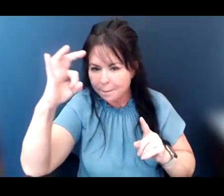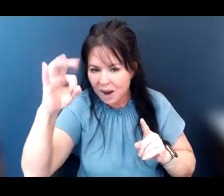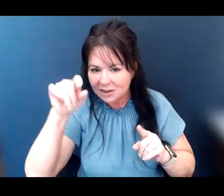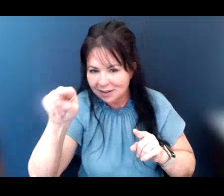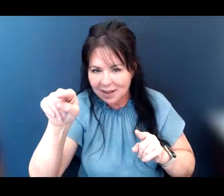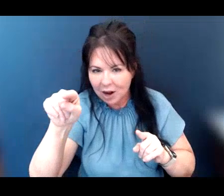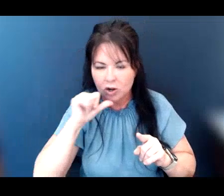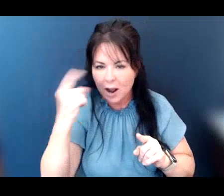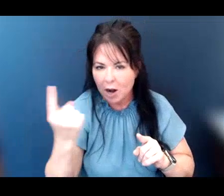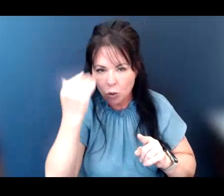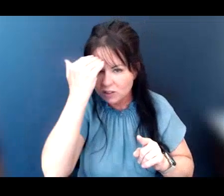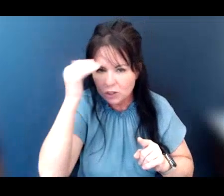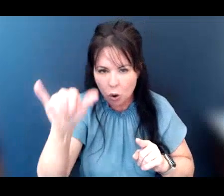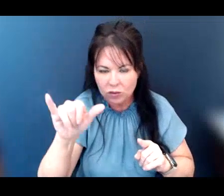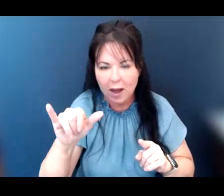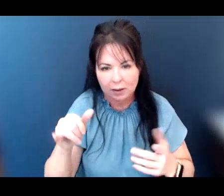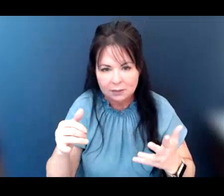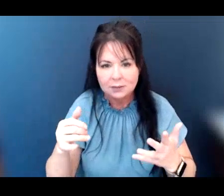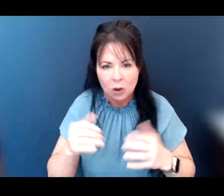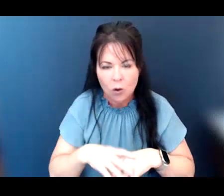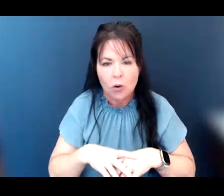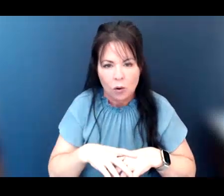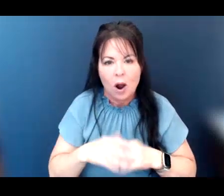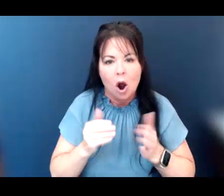So there's a lot more testing that needs to be done to verify whether an overlay